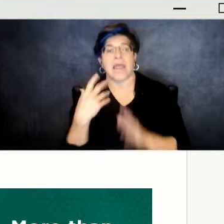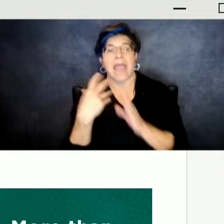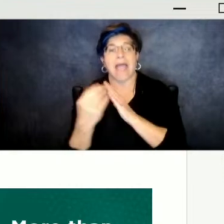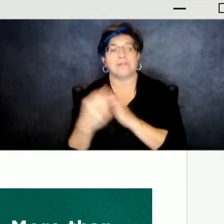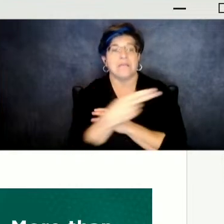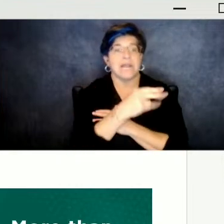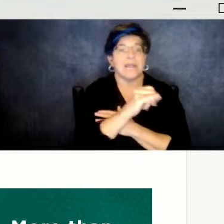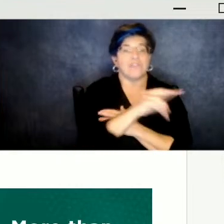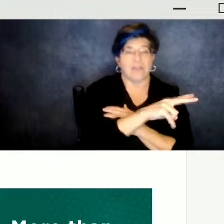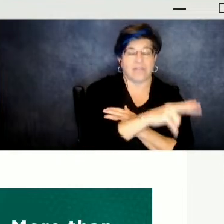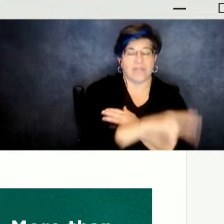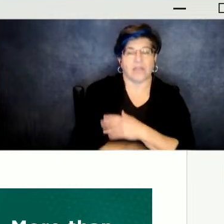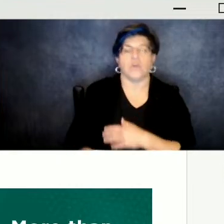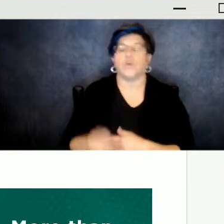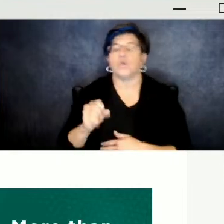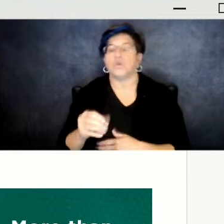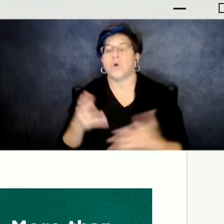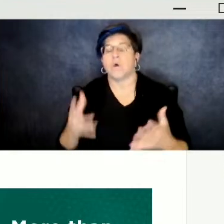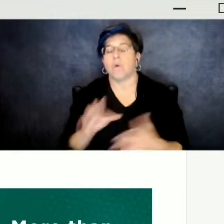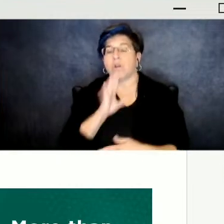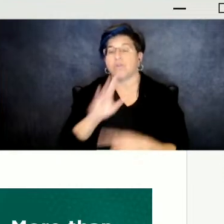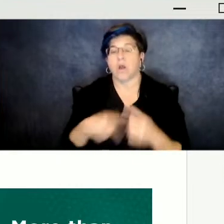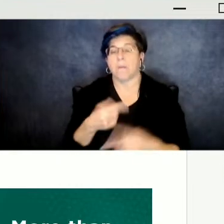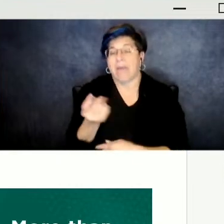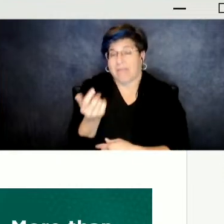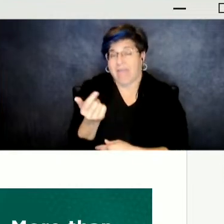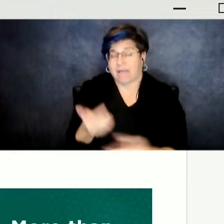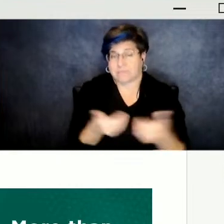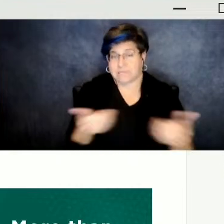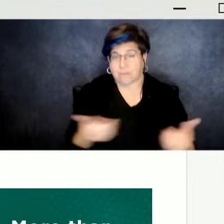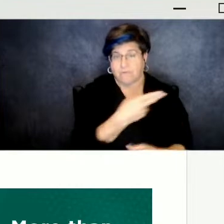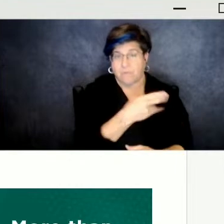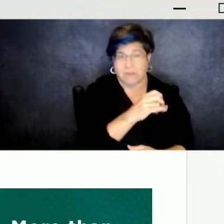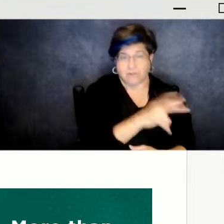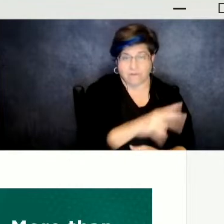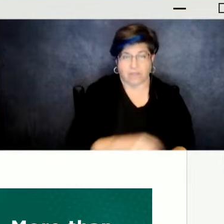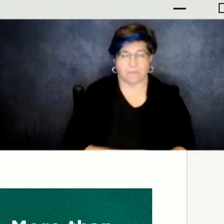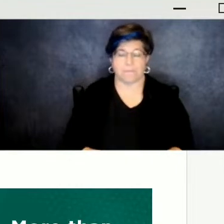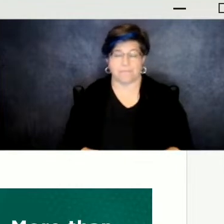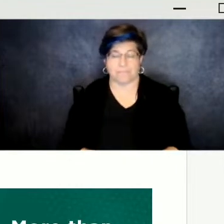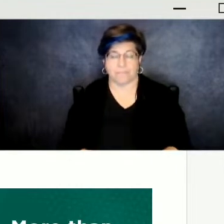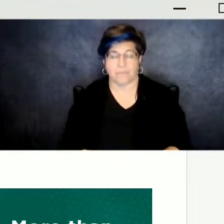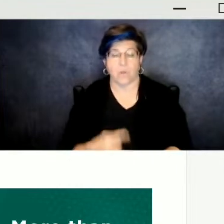PROGRESS IN OTHER CITIES